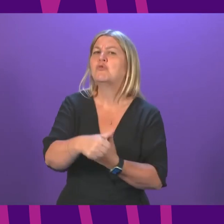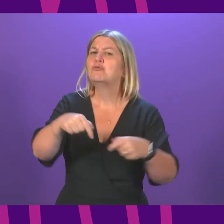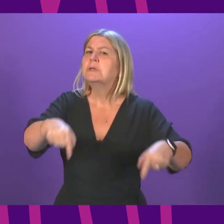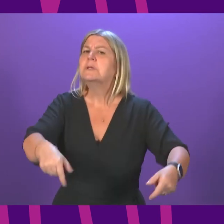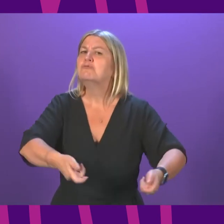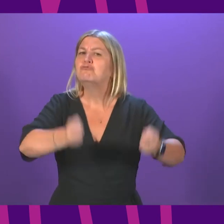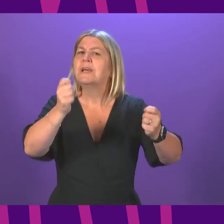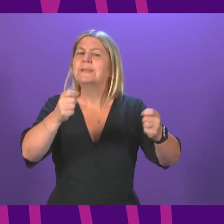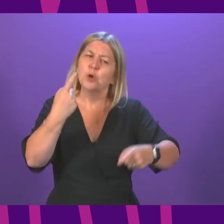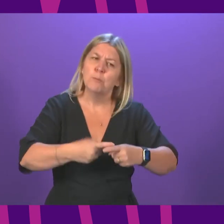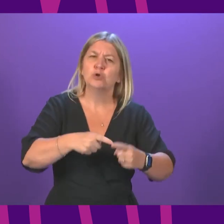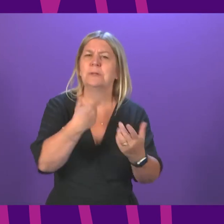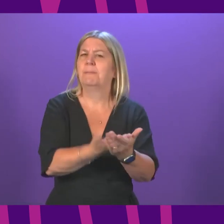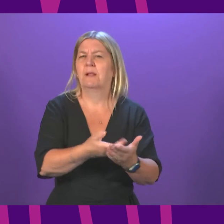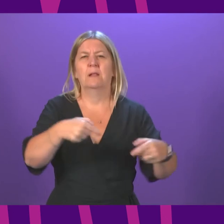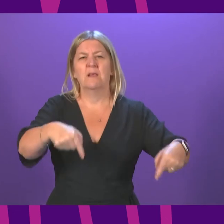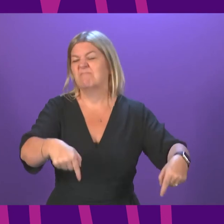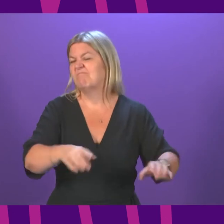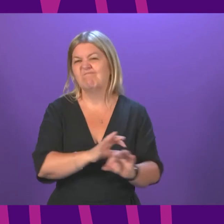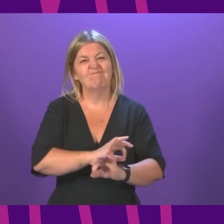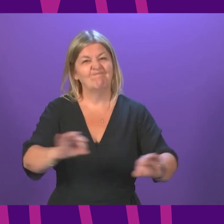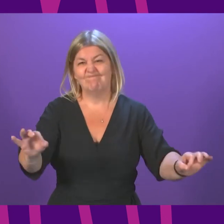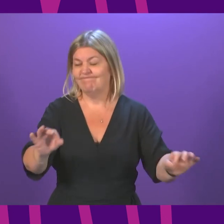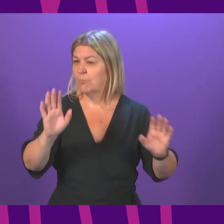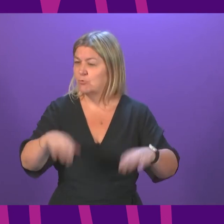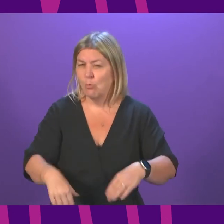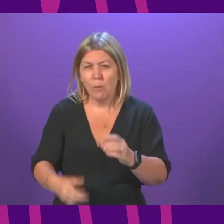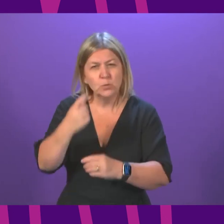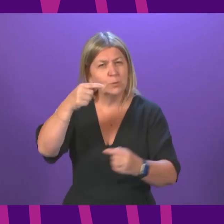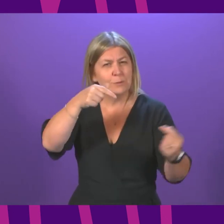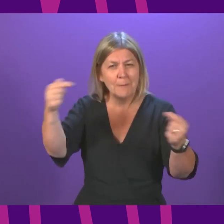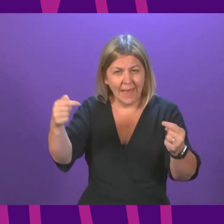such issues into an emergency bill. There has been no opportunity to debate or carry